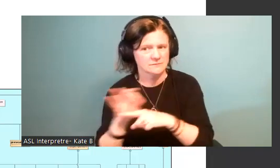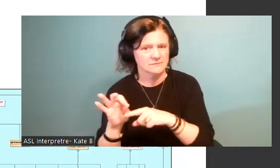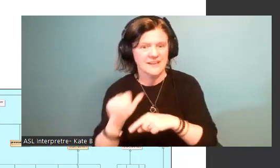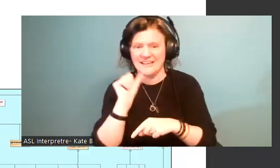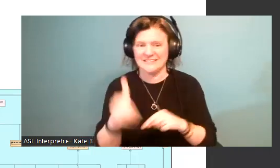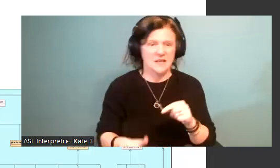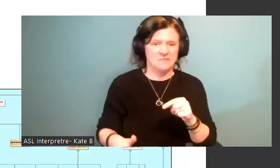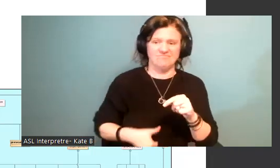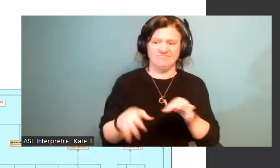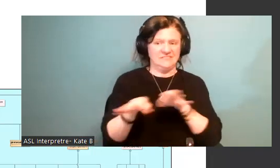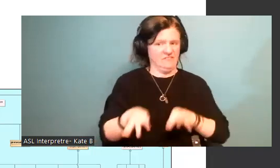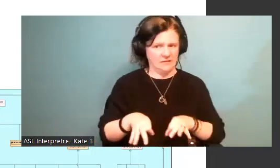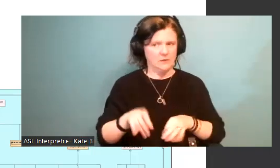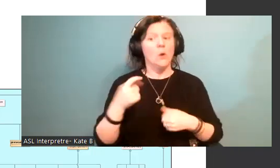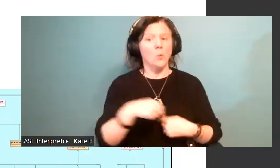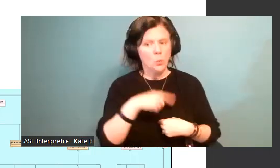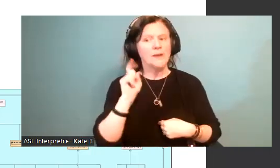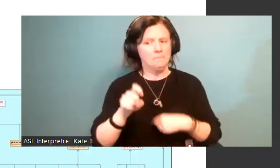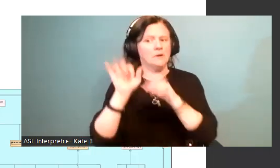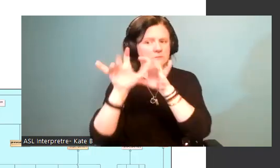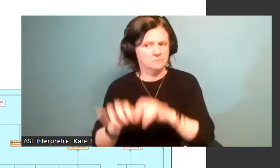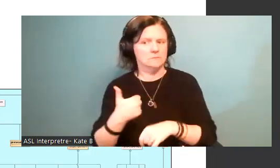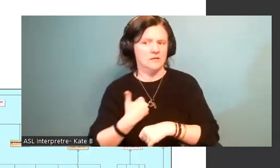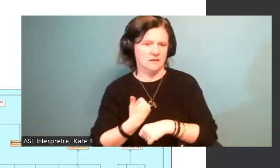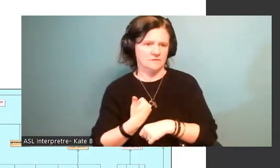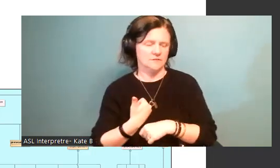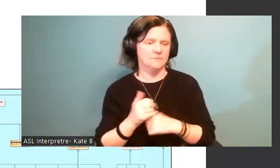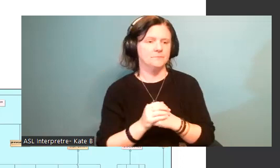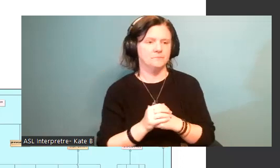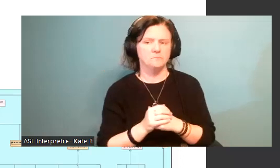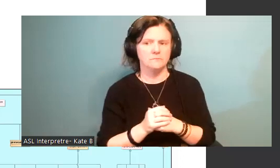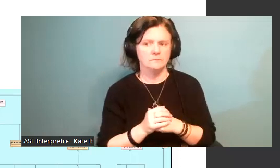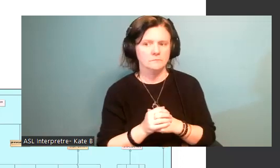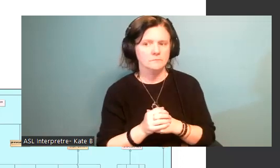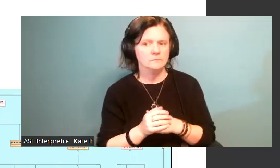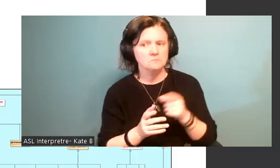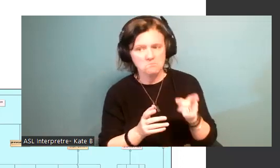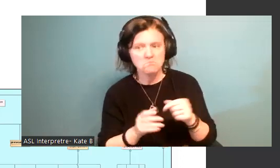is where we get into we have to code every part of the functionality, because it is not